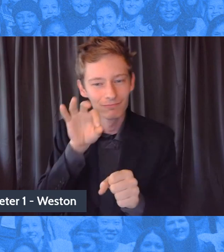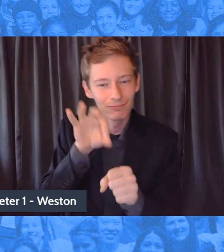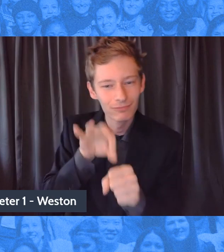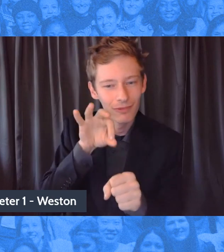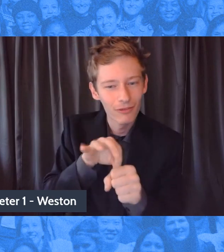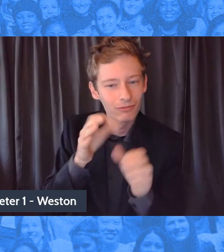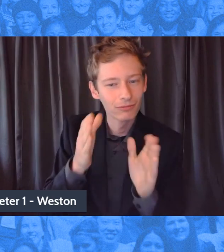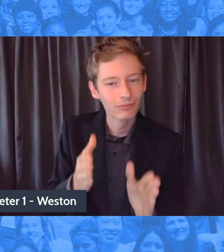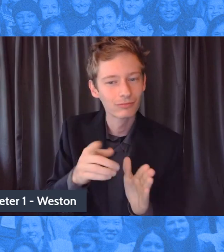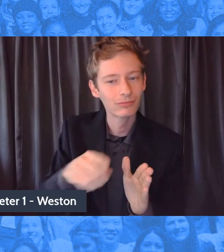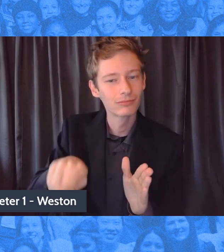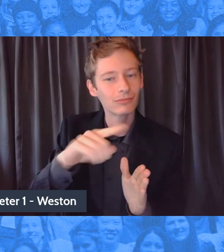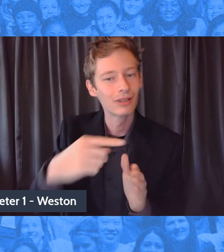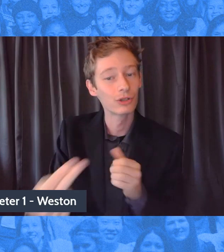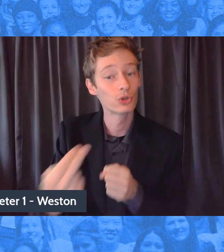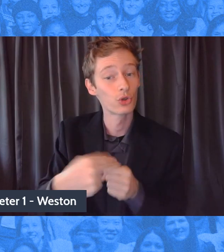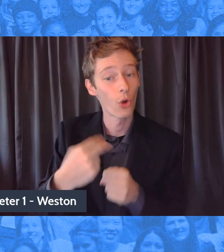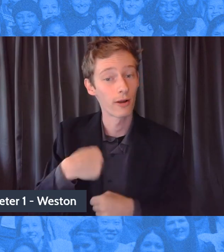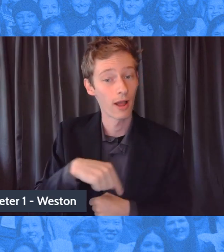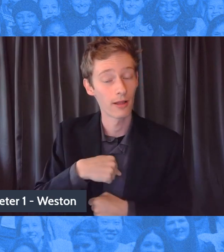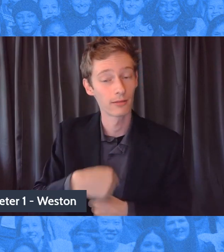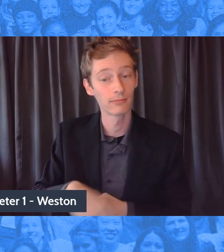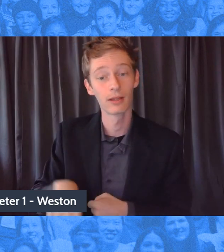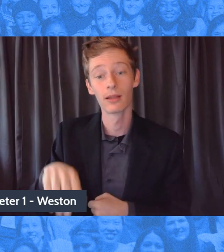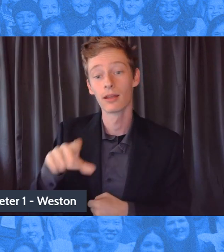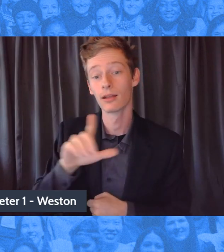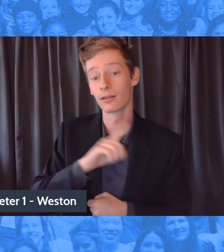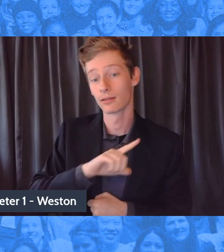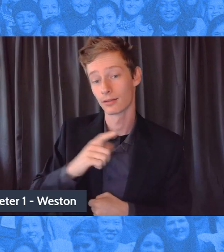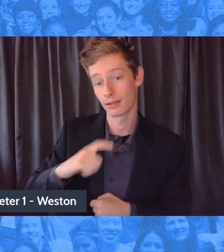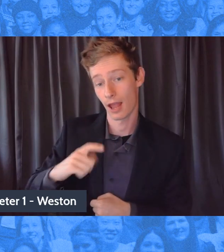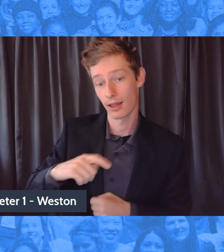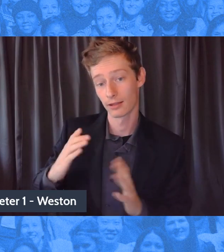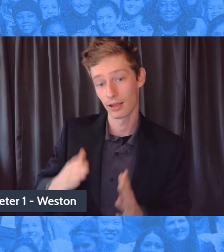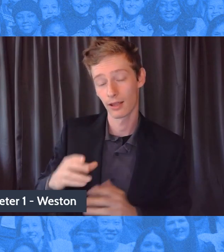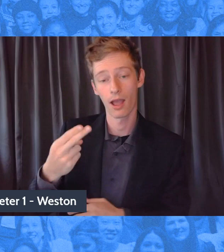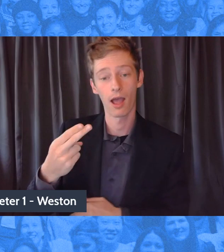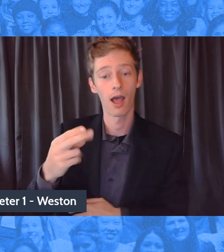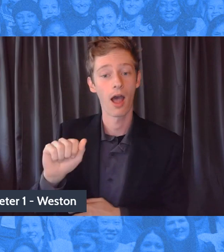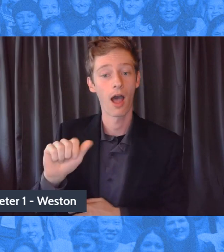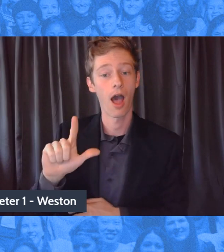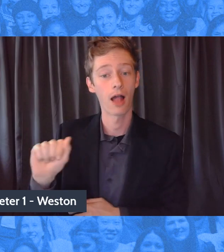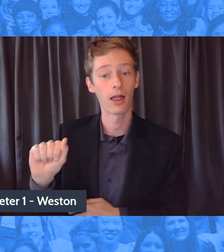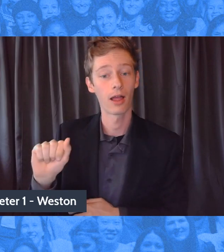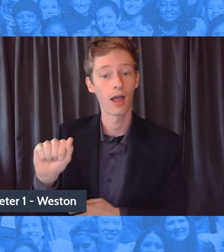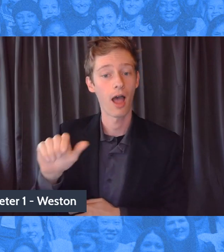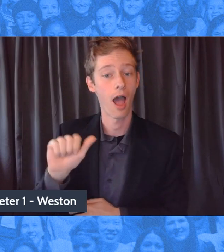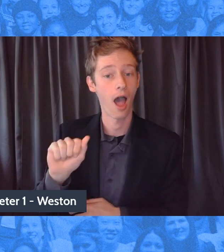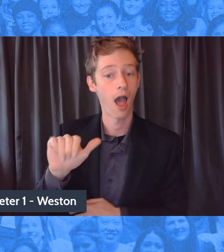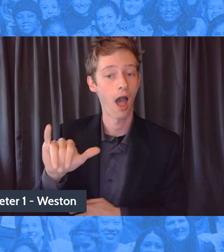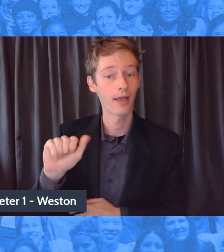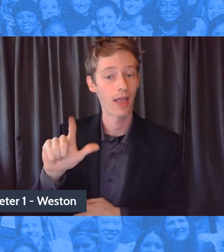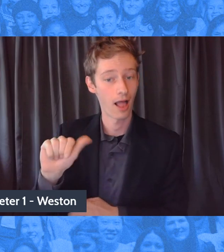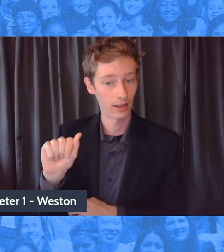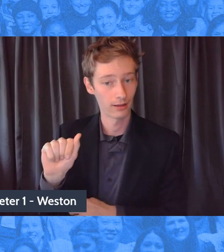Today you'll hear from Delegate Hala Ayala, also known as future Lieutenant Governor of Virginia, Hala Ayala.